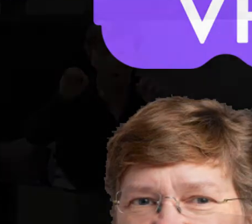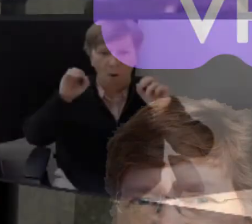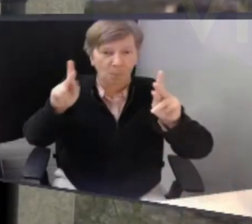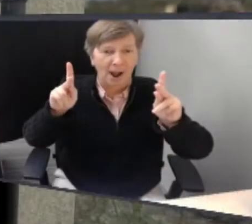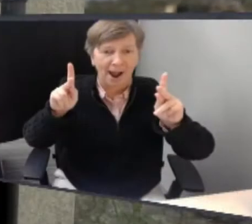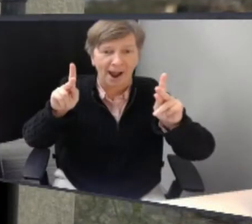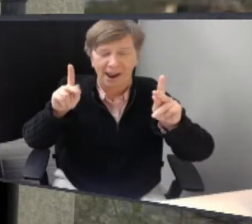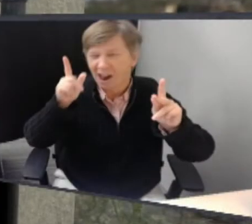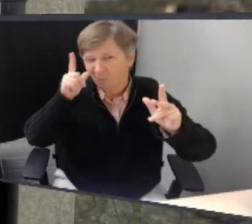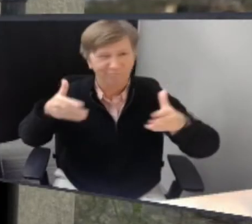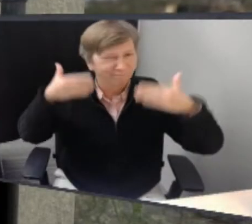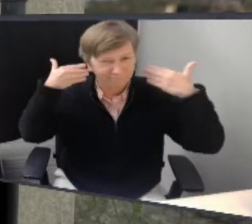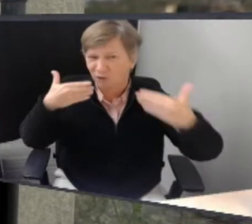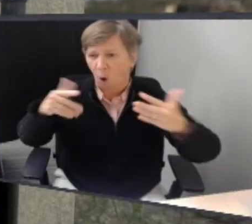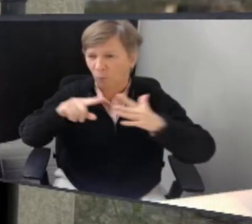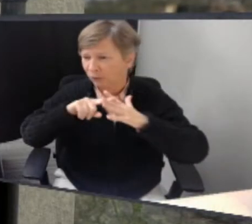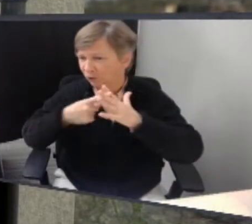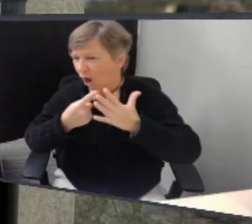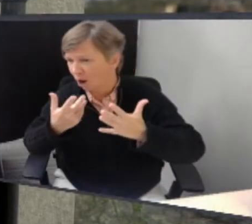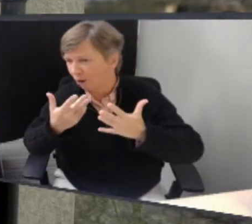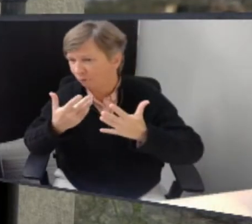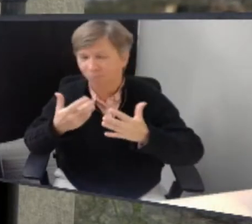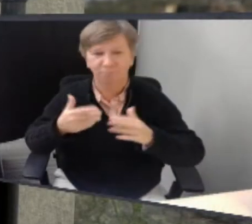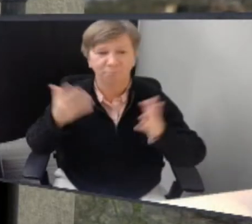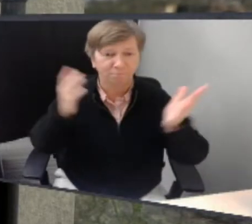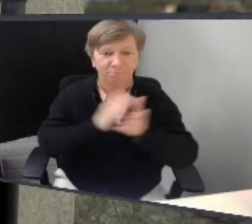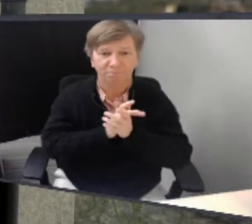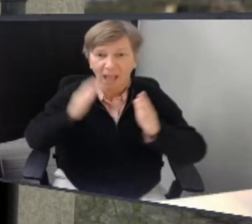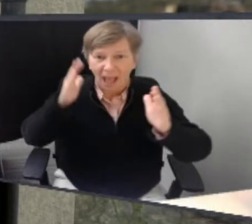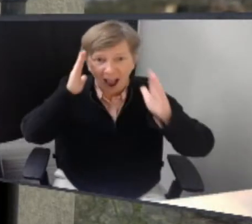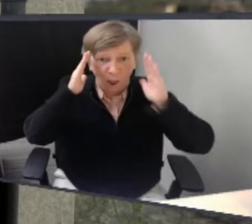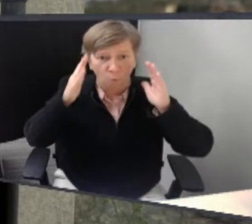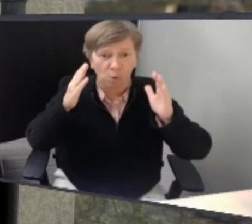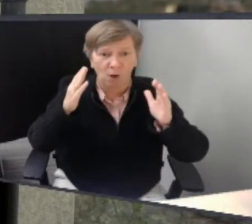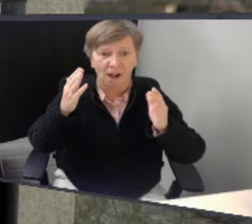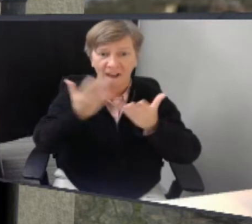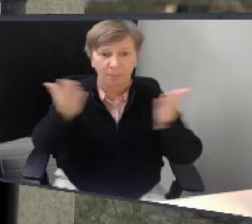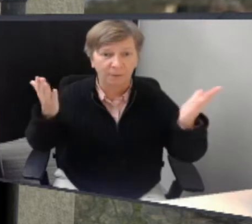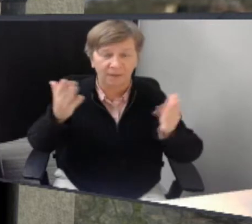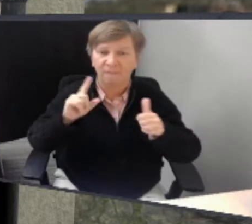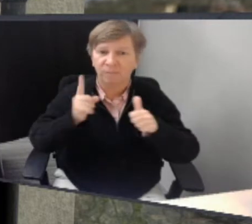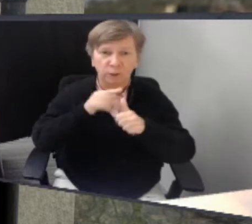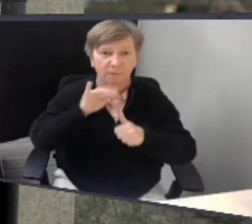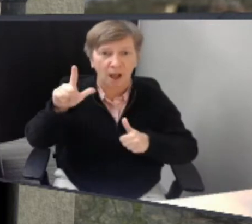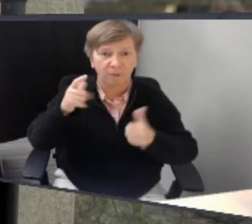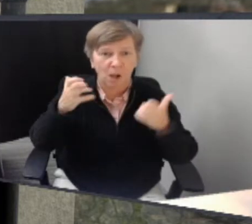Wendy Dannels: Awesome. Thank you so much everyone, this is Wendy speaking through the interpreter Kat. So we will go ahead and get started.